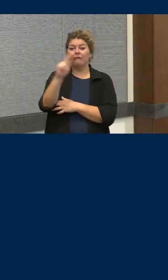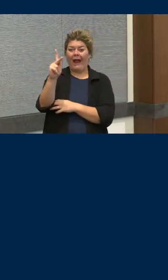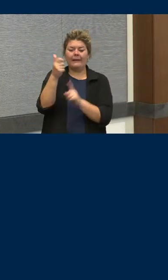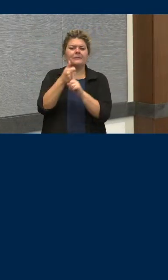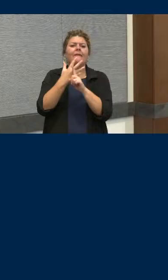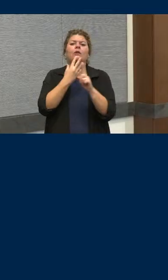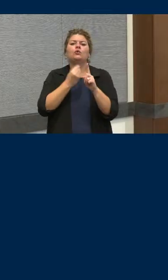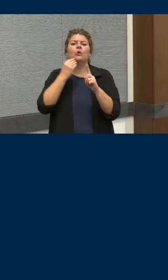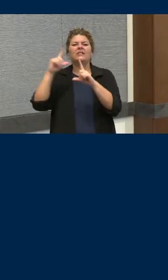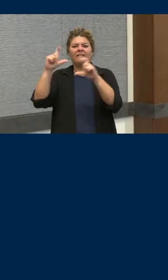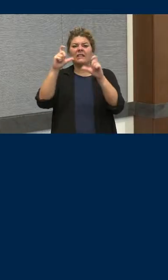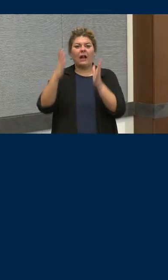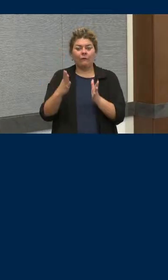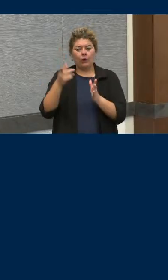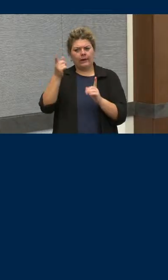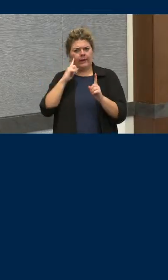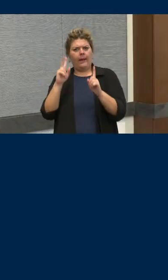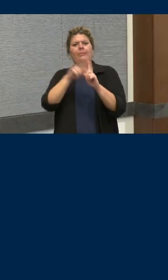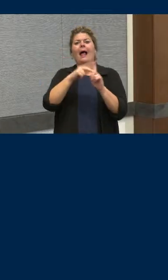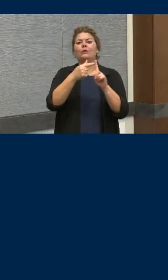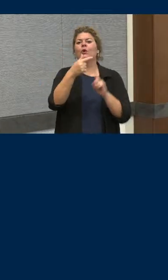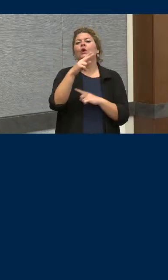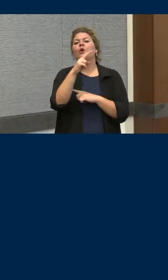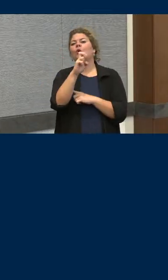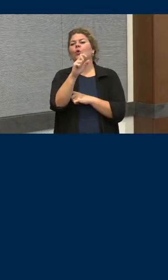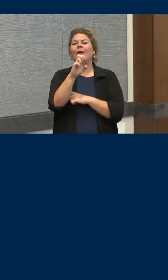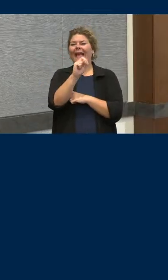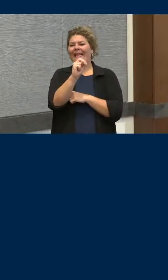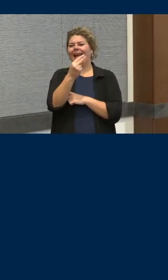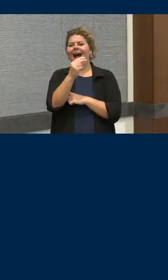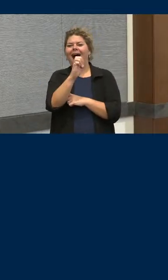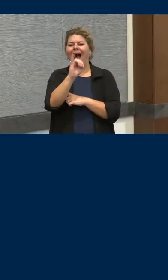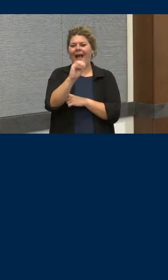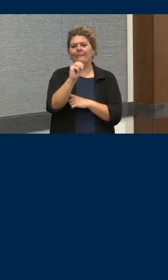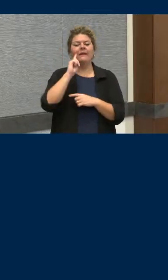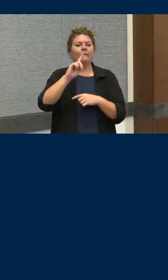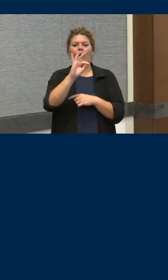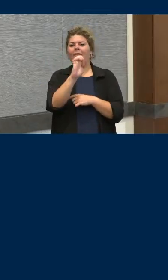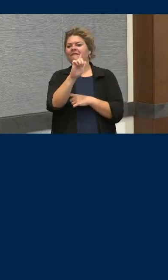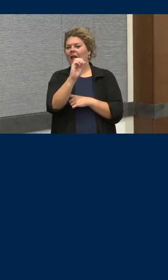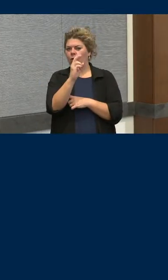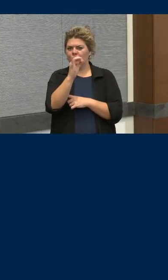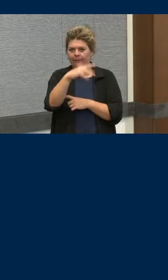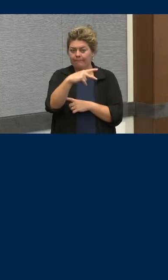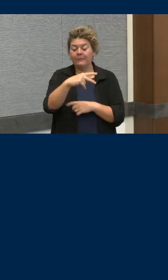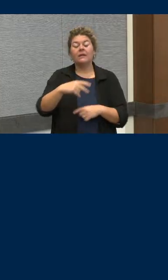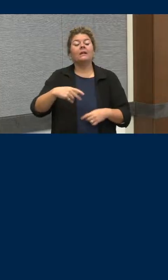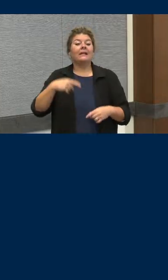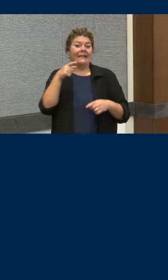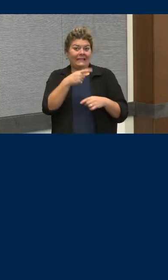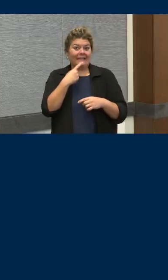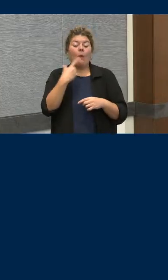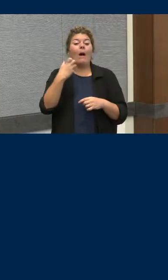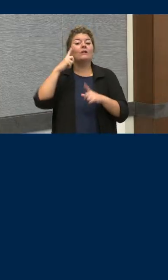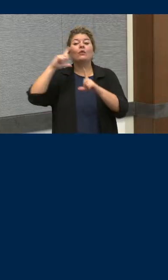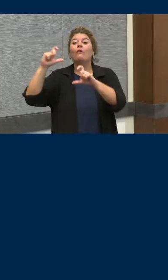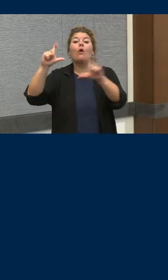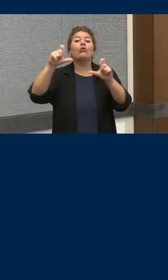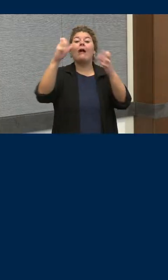the Guggenheim Foundation for a Fellowship, to quote photograph